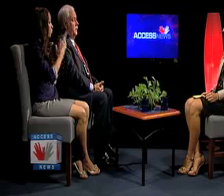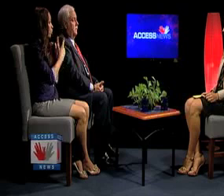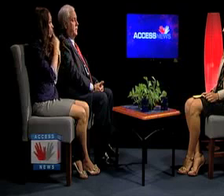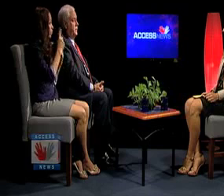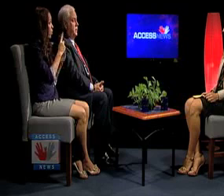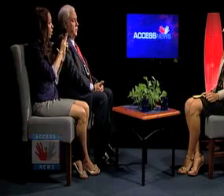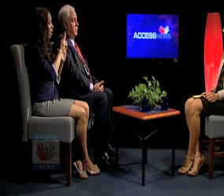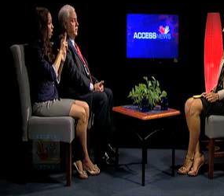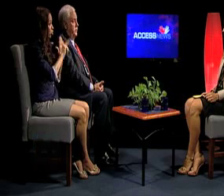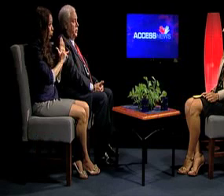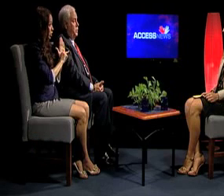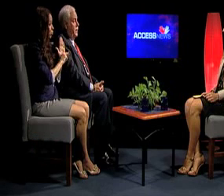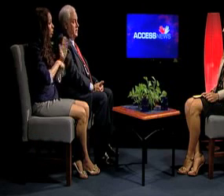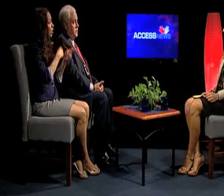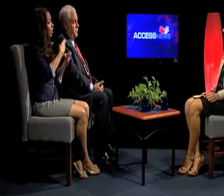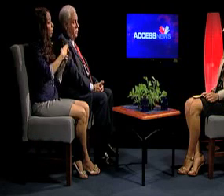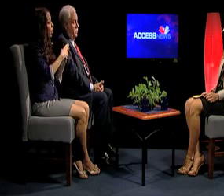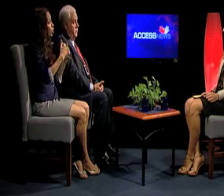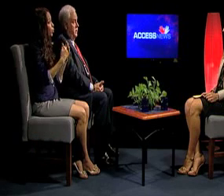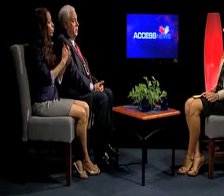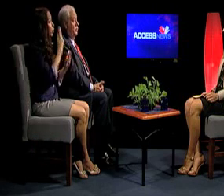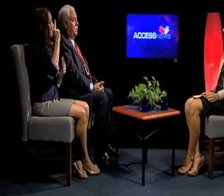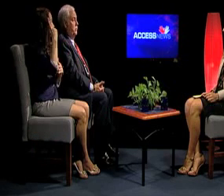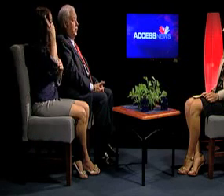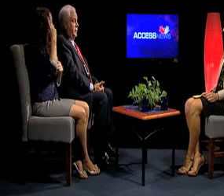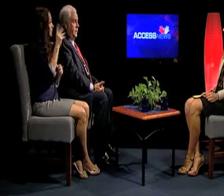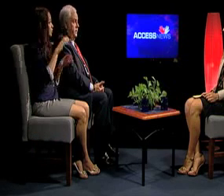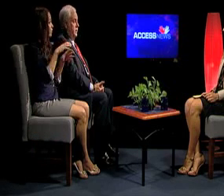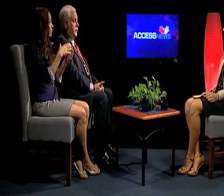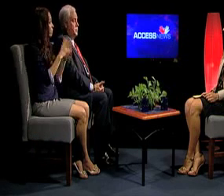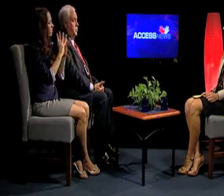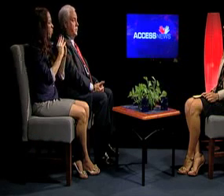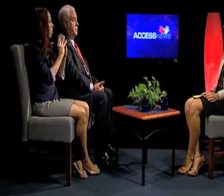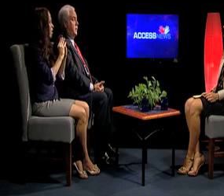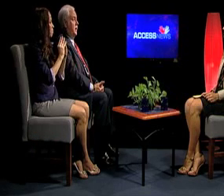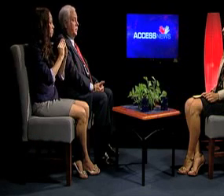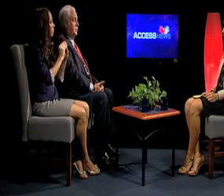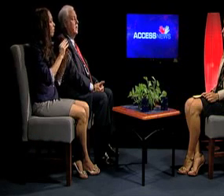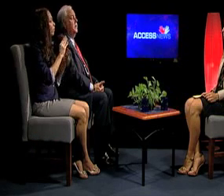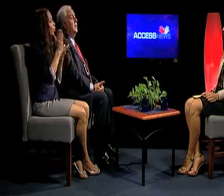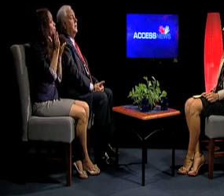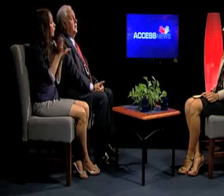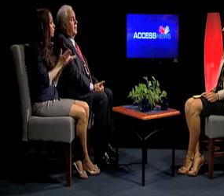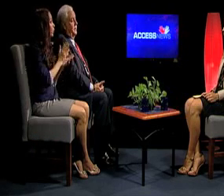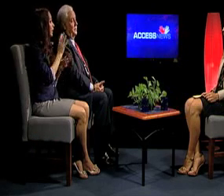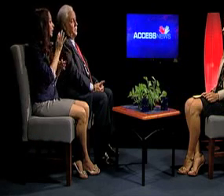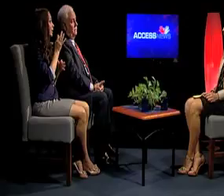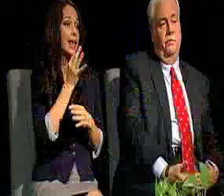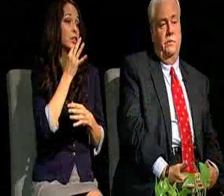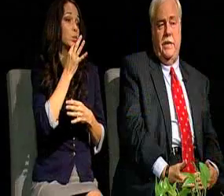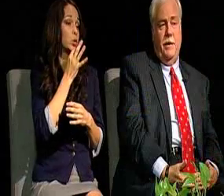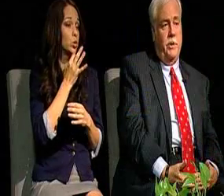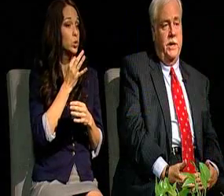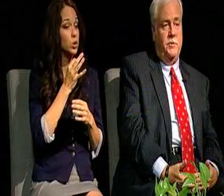is called the New Politics Forum, where we bring in experts on campaigns,